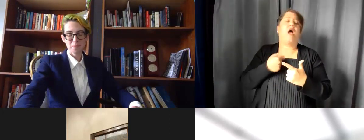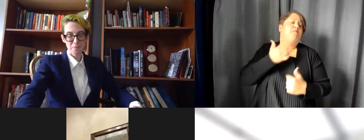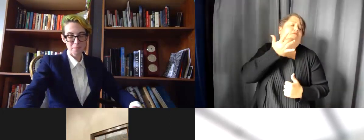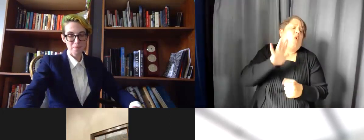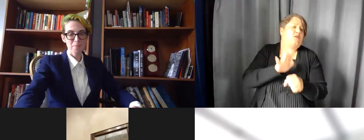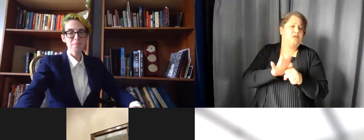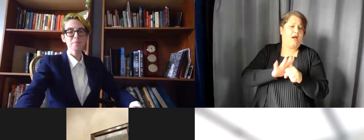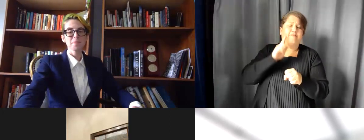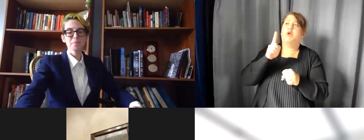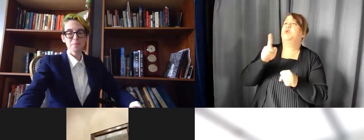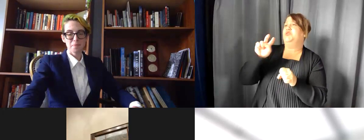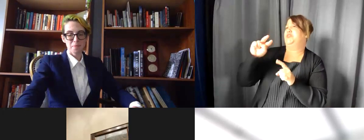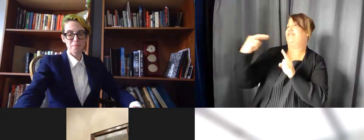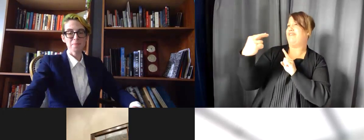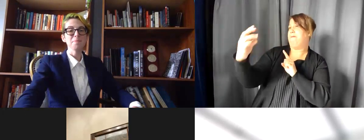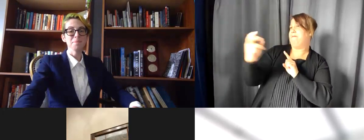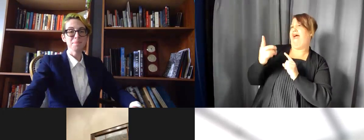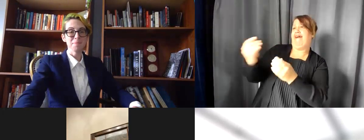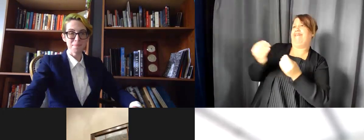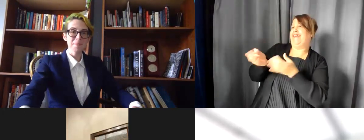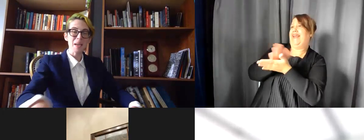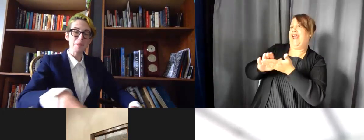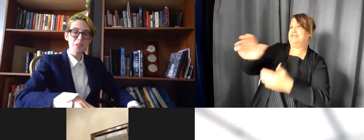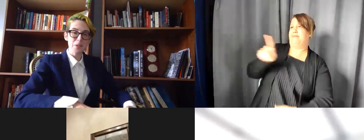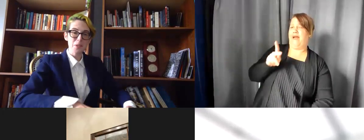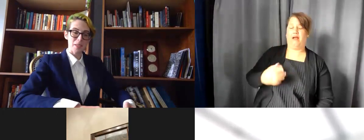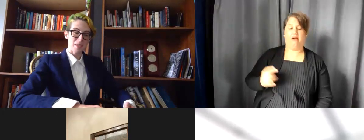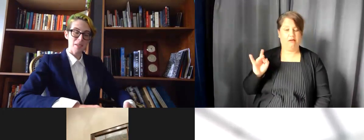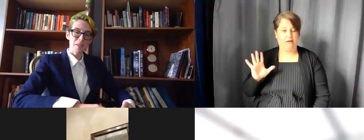Farrah Garland: good Samaritan, miss.